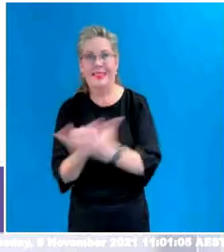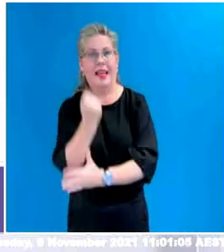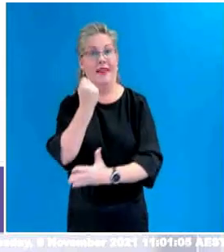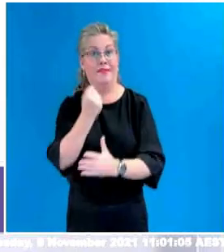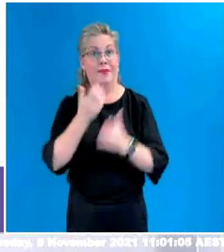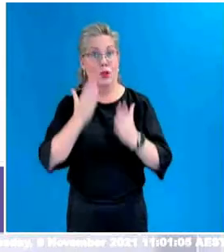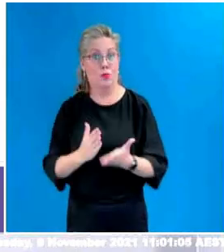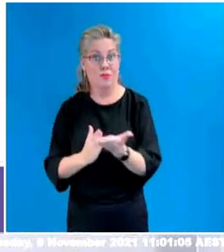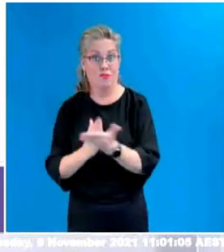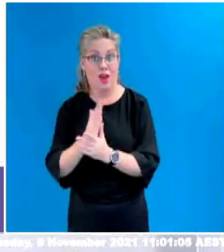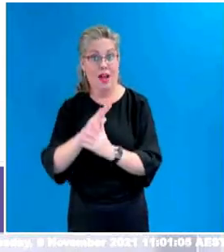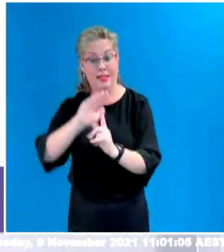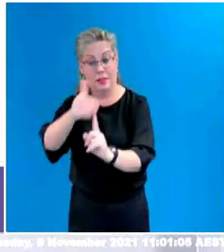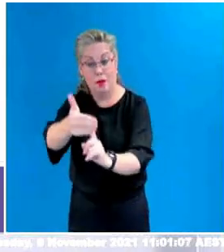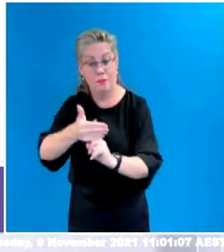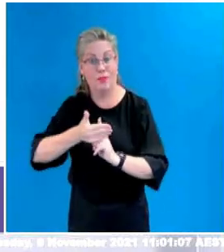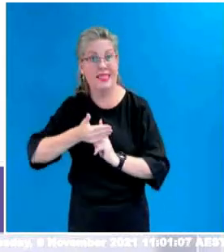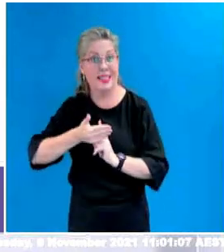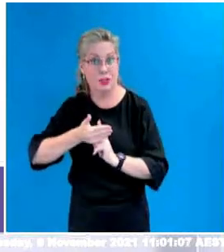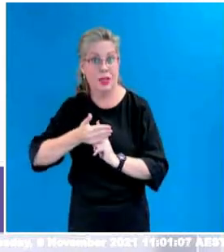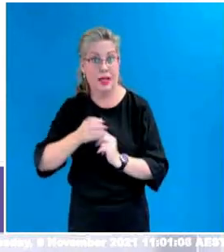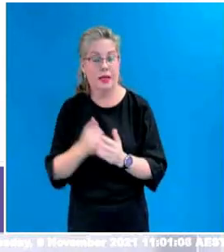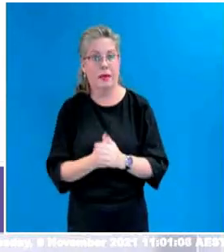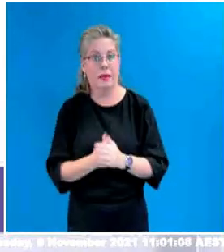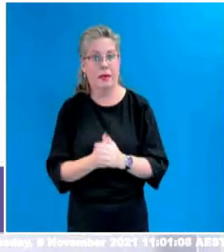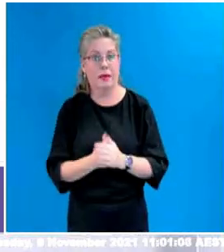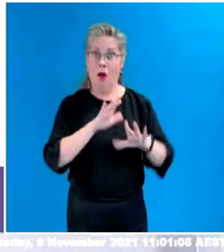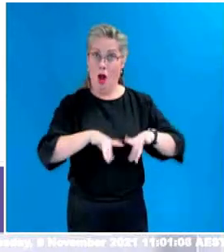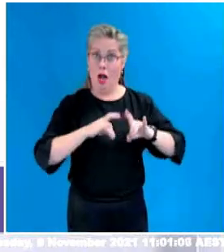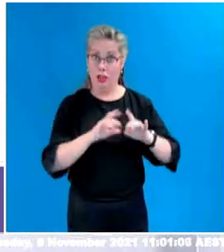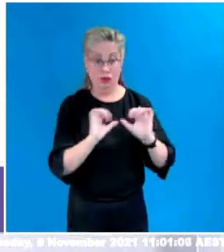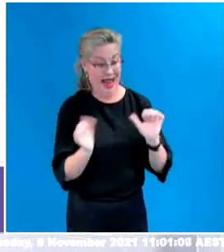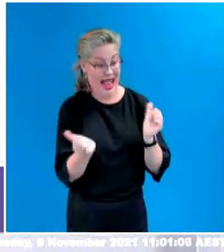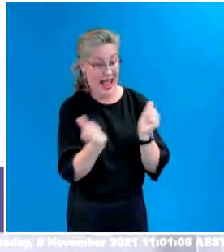Australia was a co-sponsor of the principles, was it not?